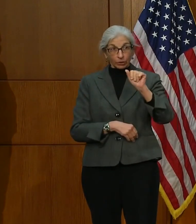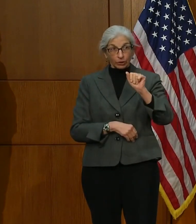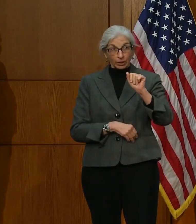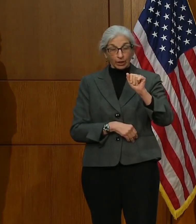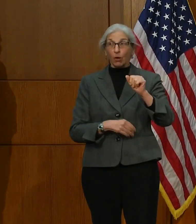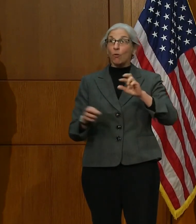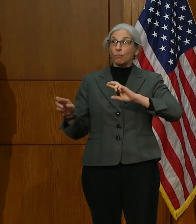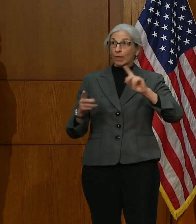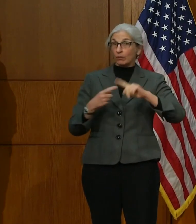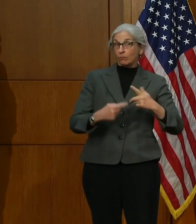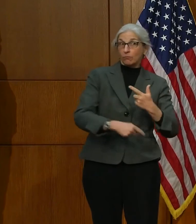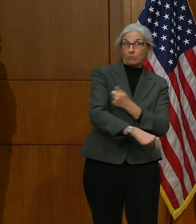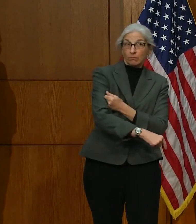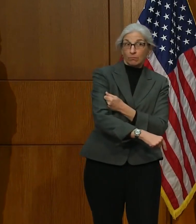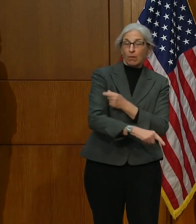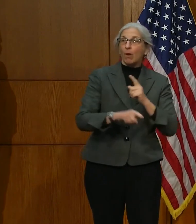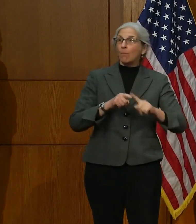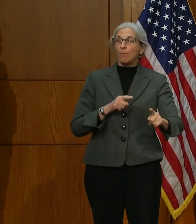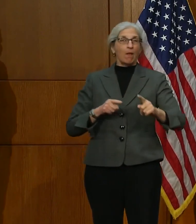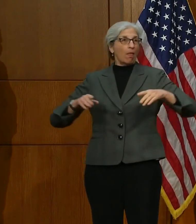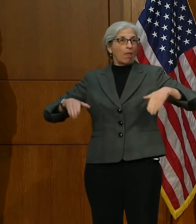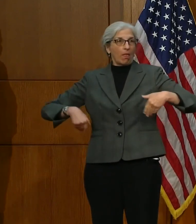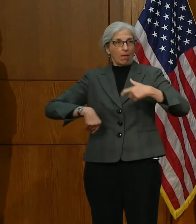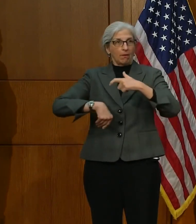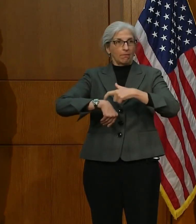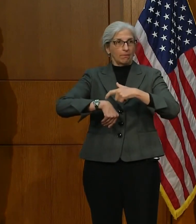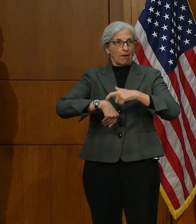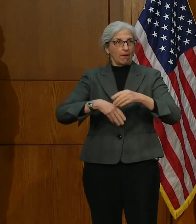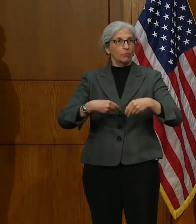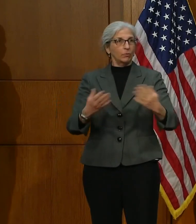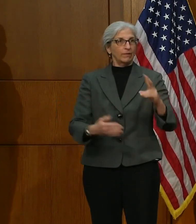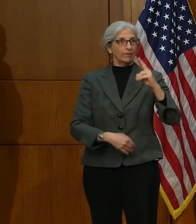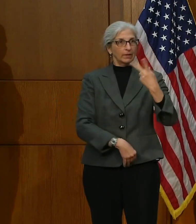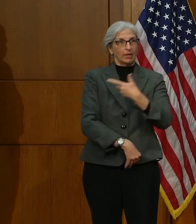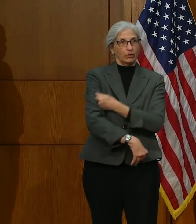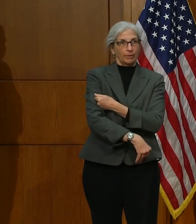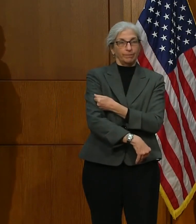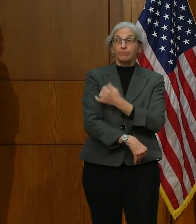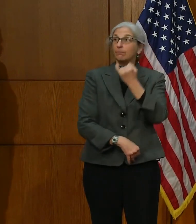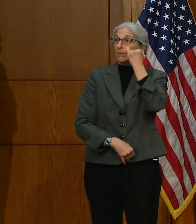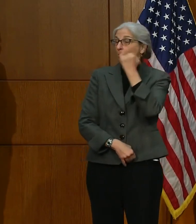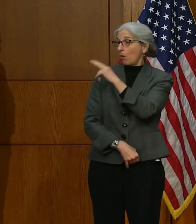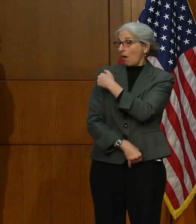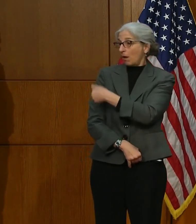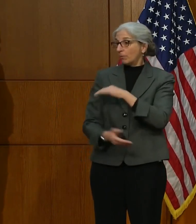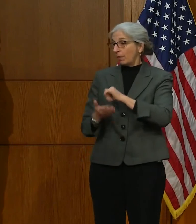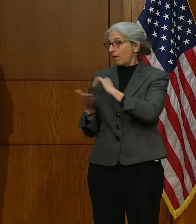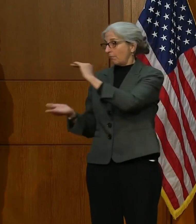AND ARE READY TO BE ADMINISTERED, BUT ARE WAITING FOR THOSE APPOINTMENTS. RIGHT